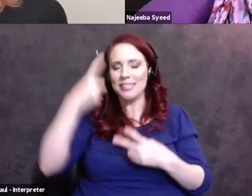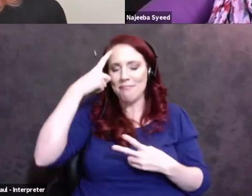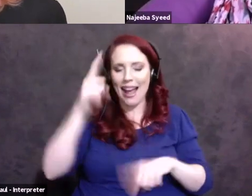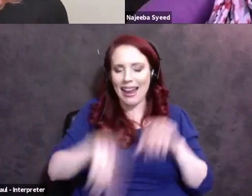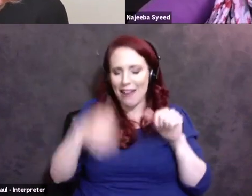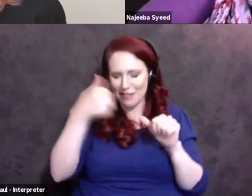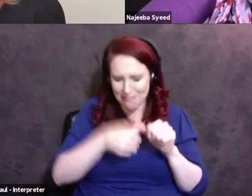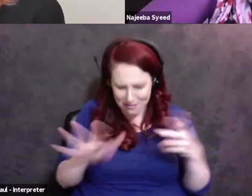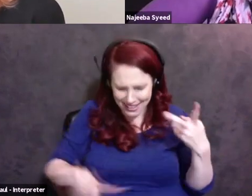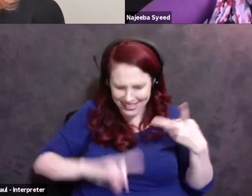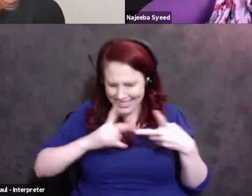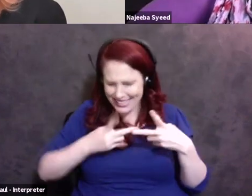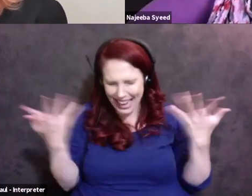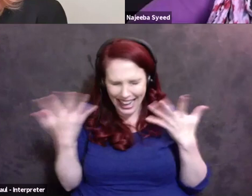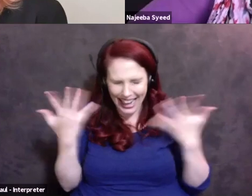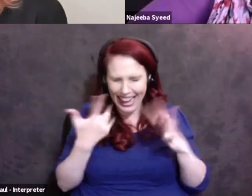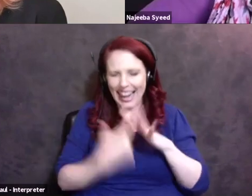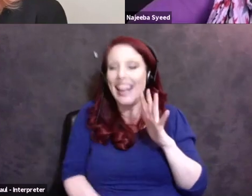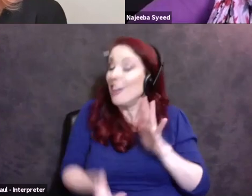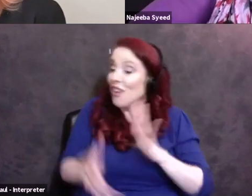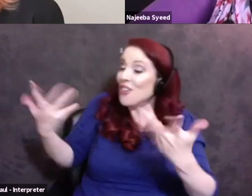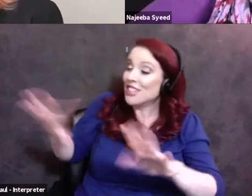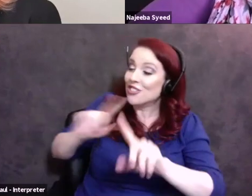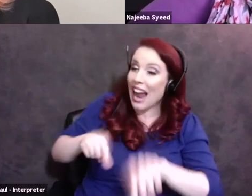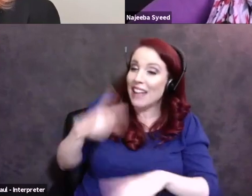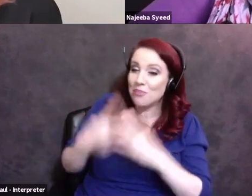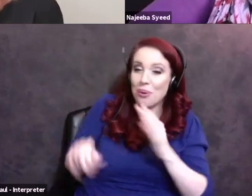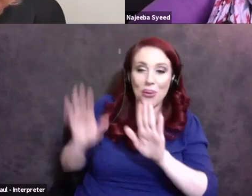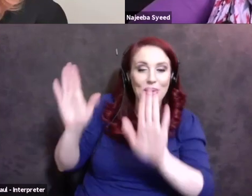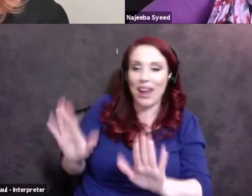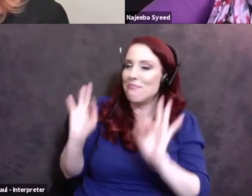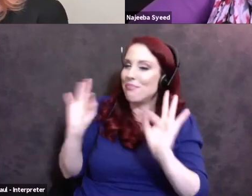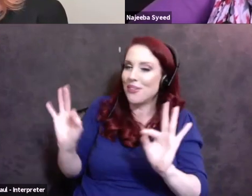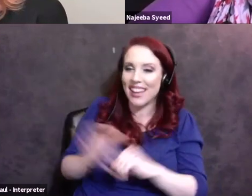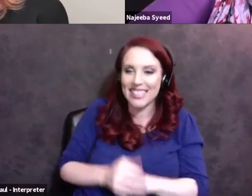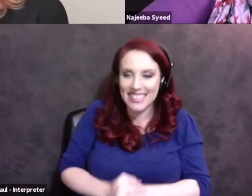No, you answered both questions at once. It was great. Perfect.